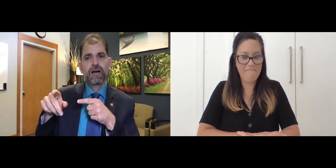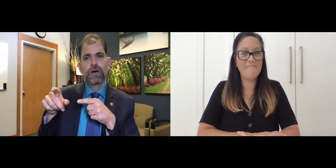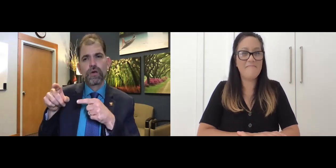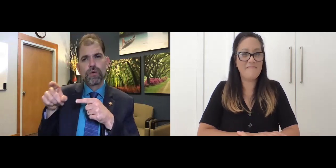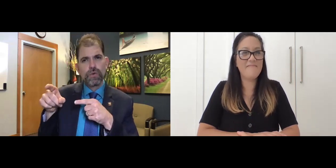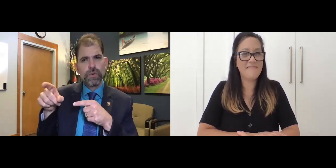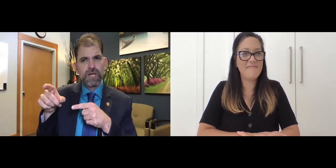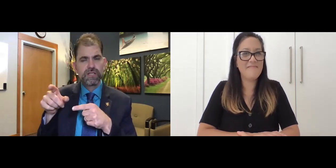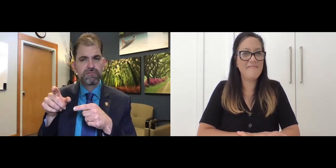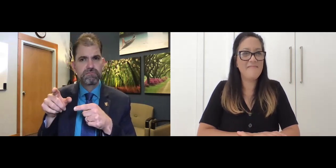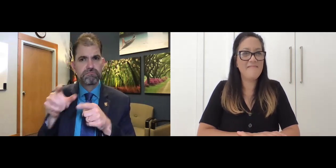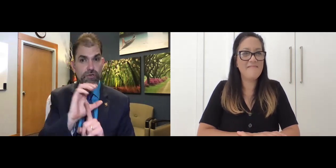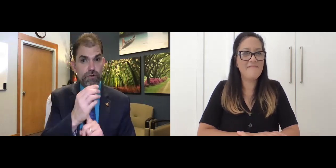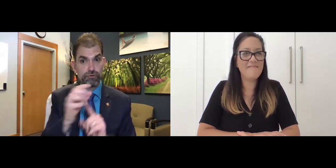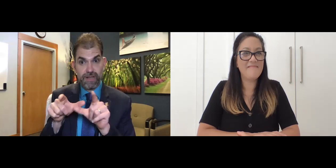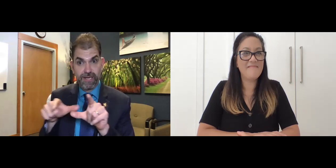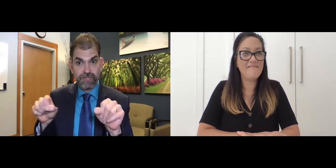situation.